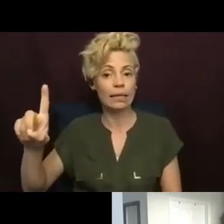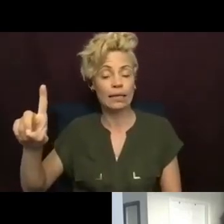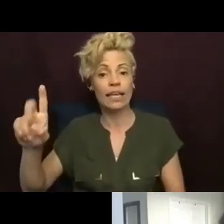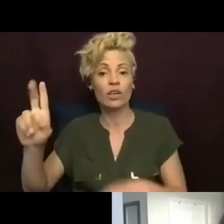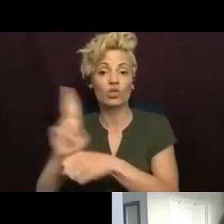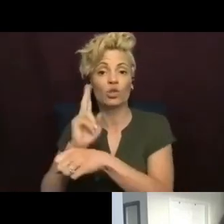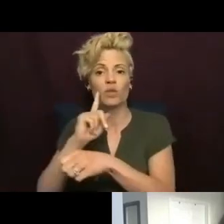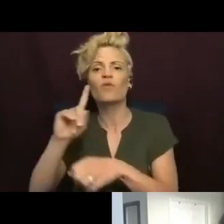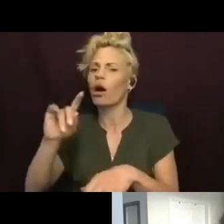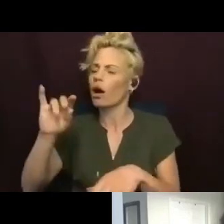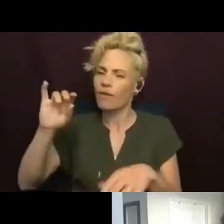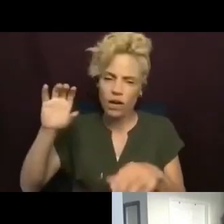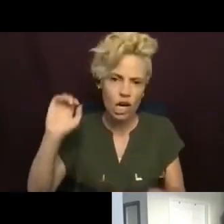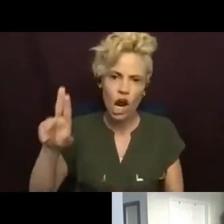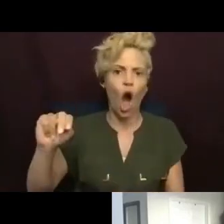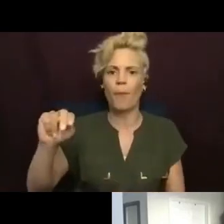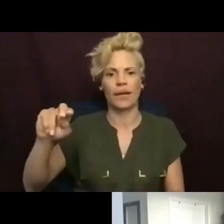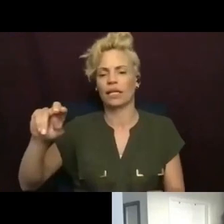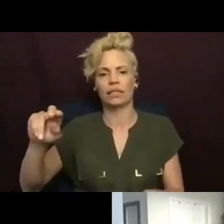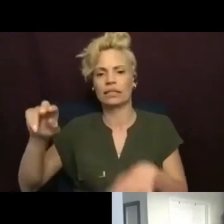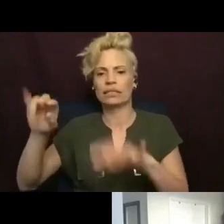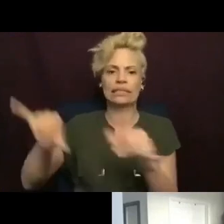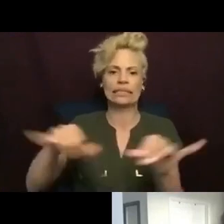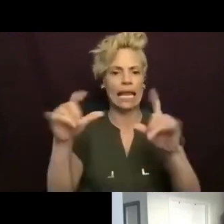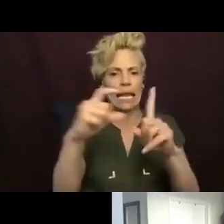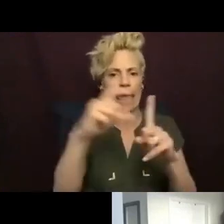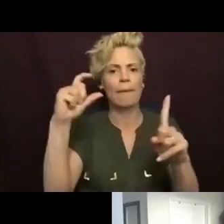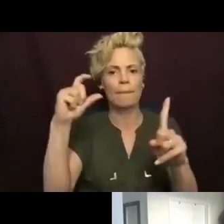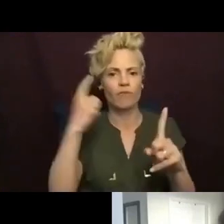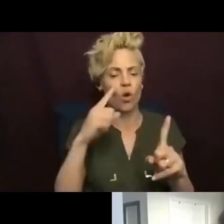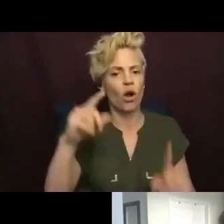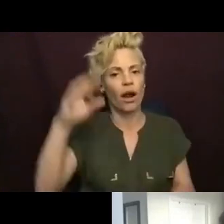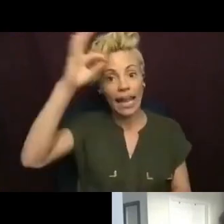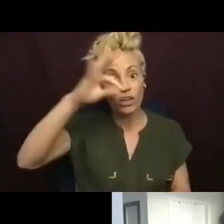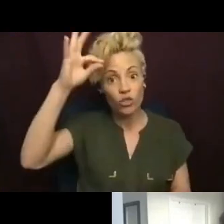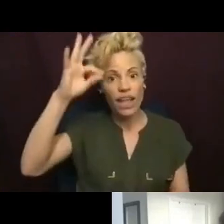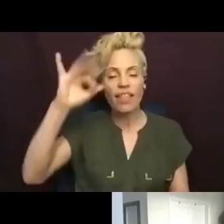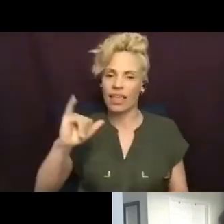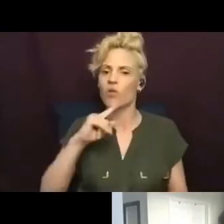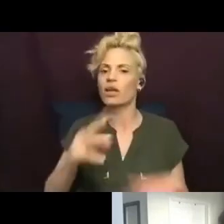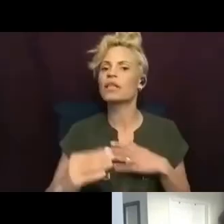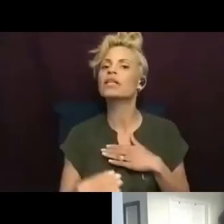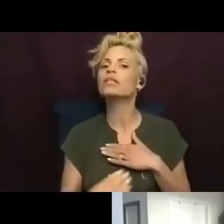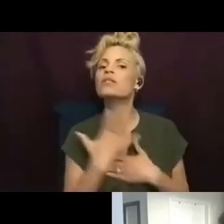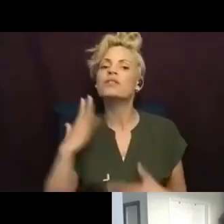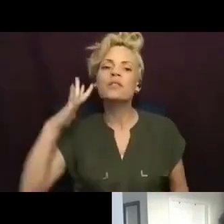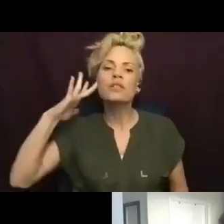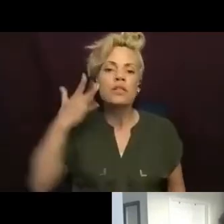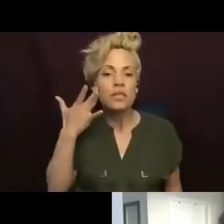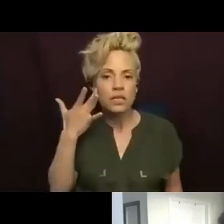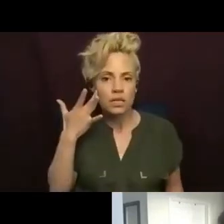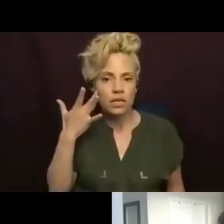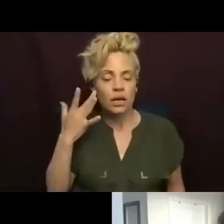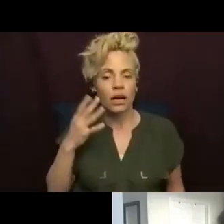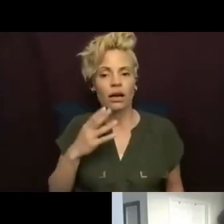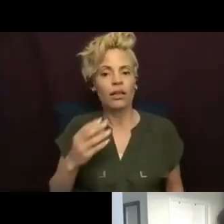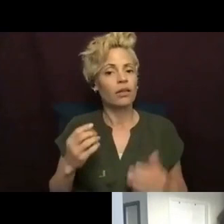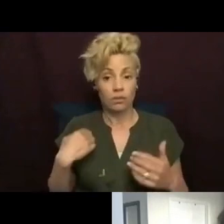really, really drives me up a wall. And there are so many of these things